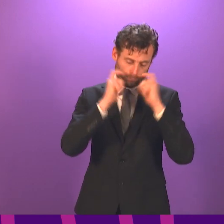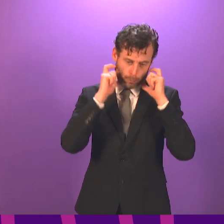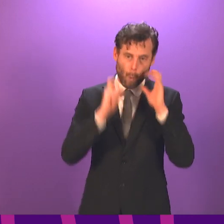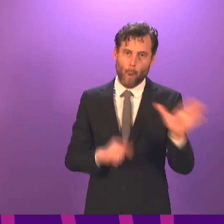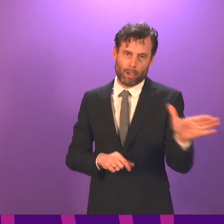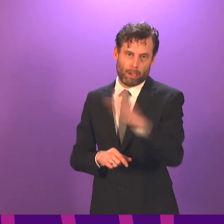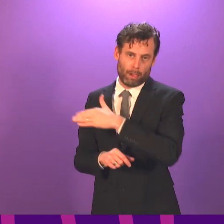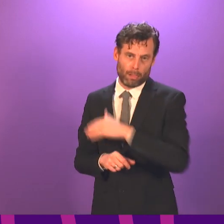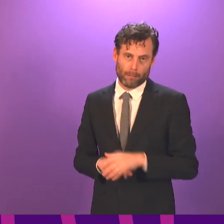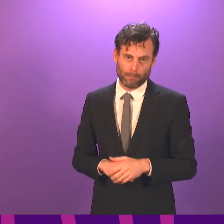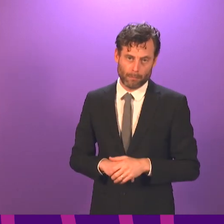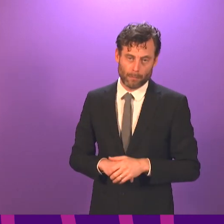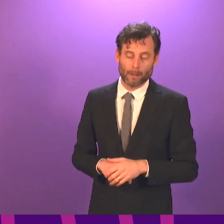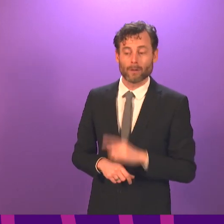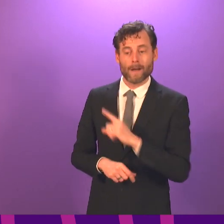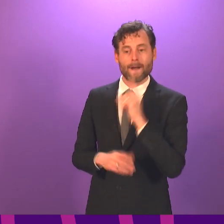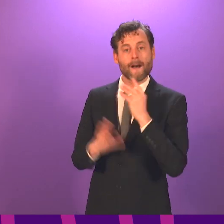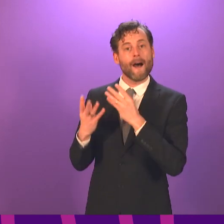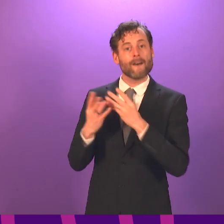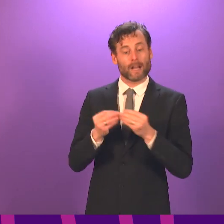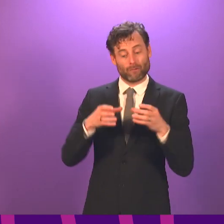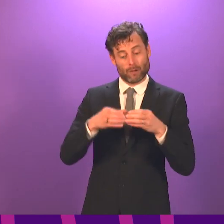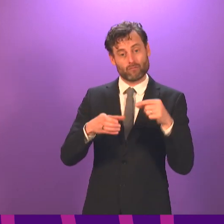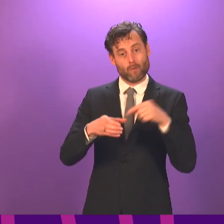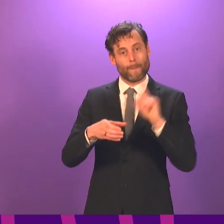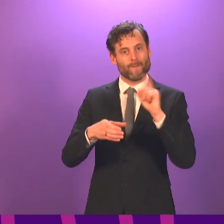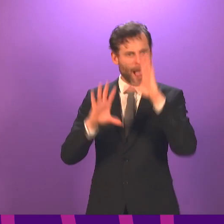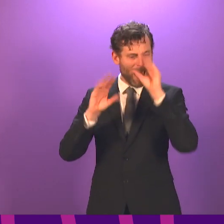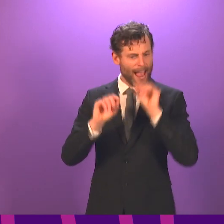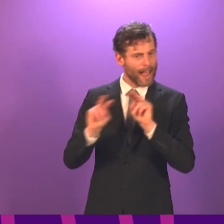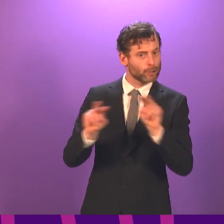The advisory sub-group on education and children’s issues has noted the continuing importance